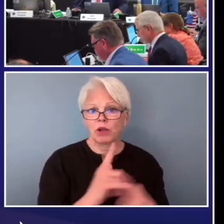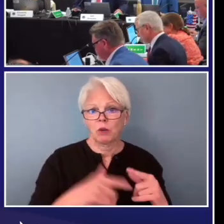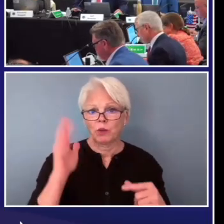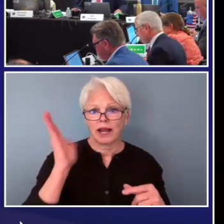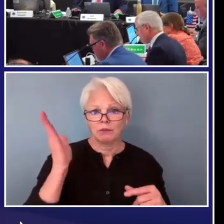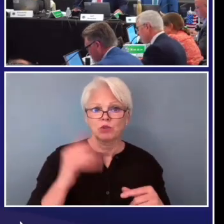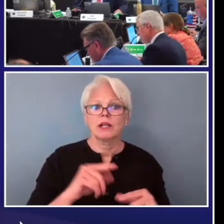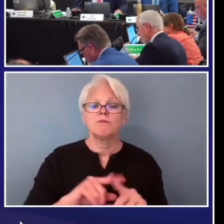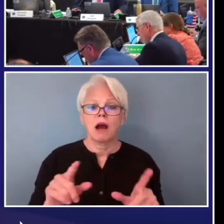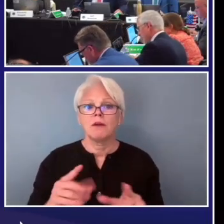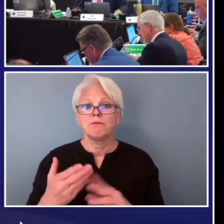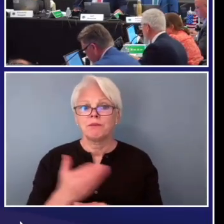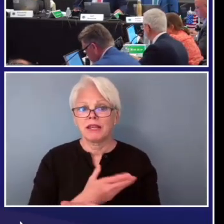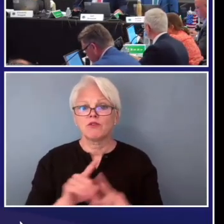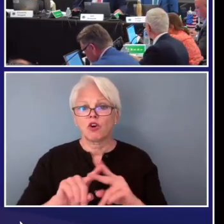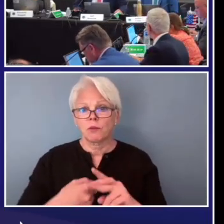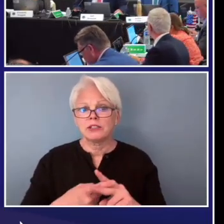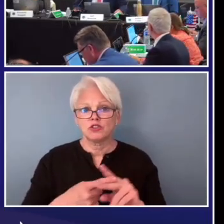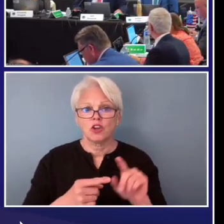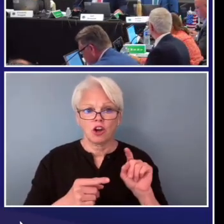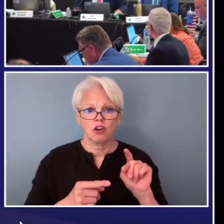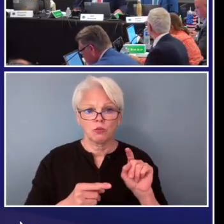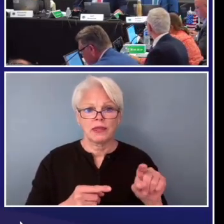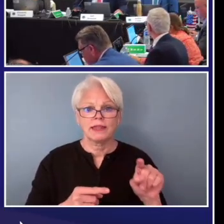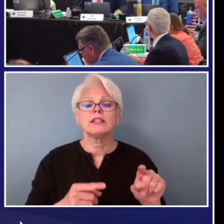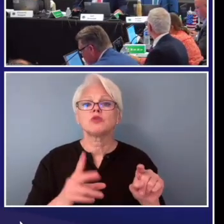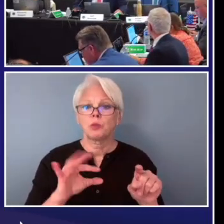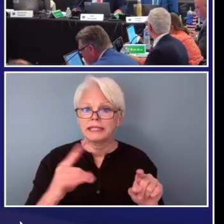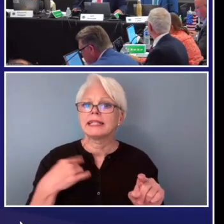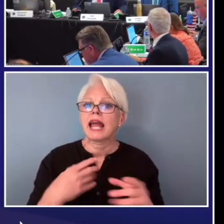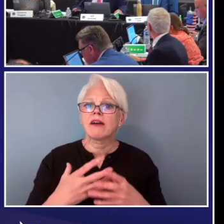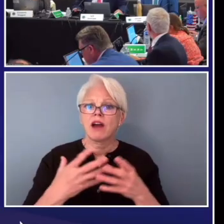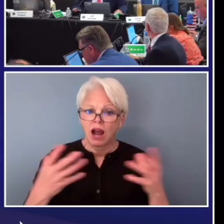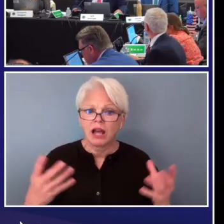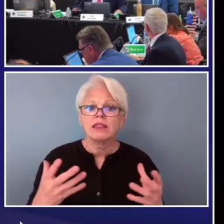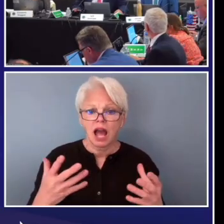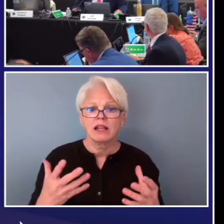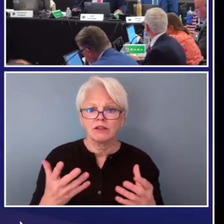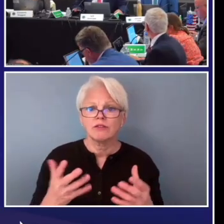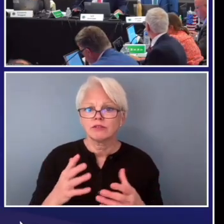we got started with this, we did, um, have a lot of interagency discussion to identify